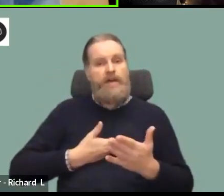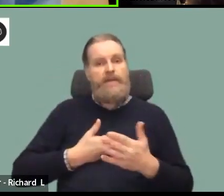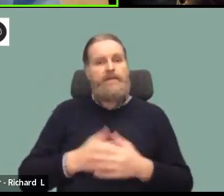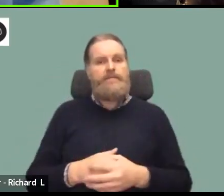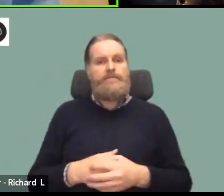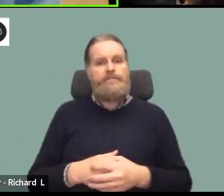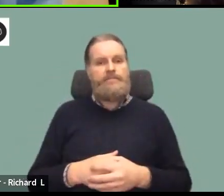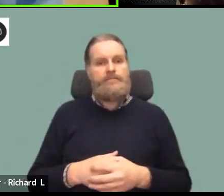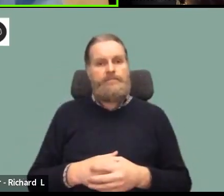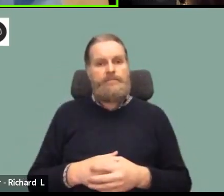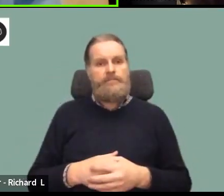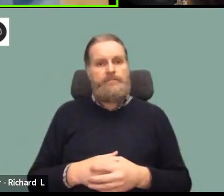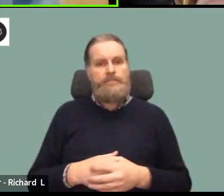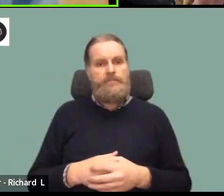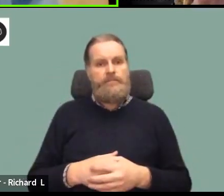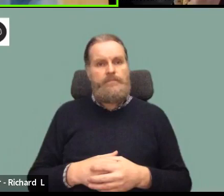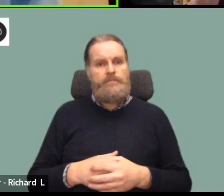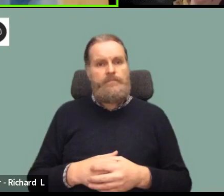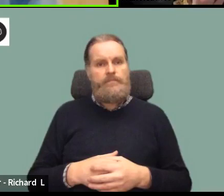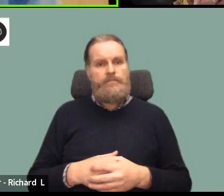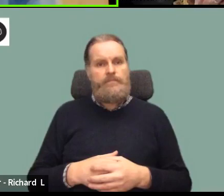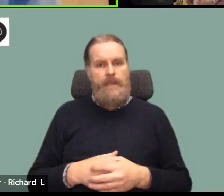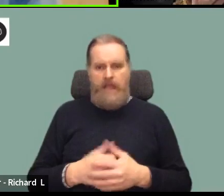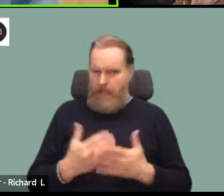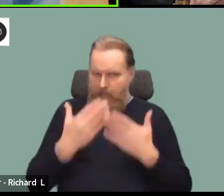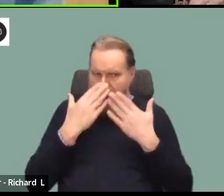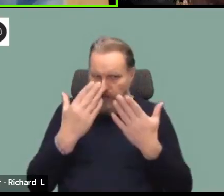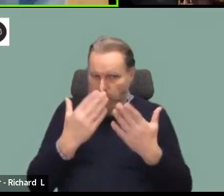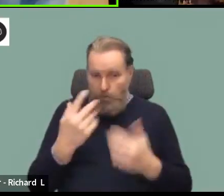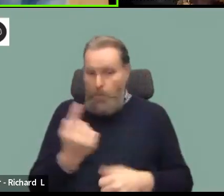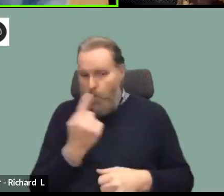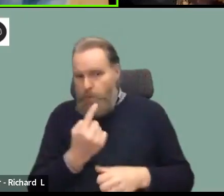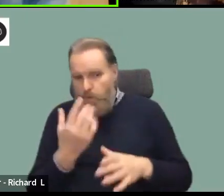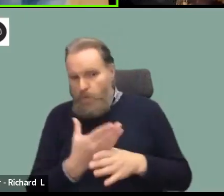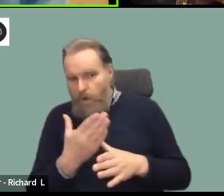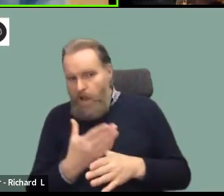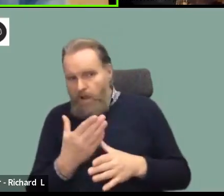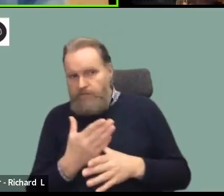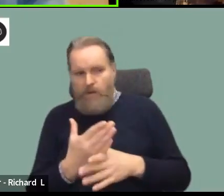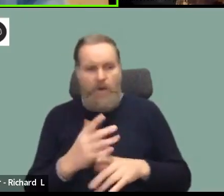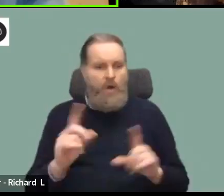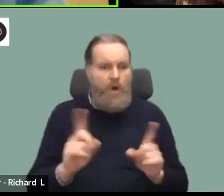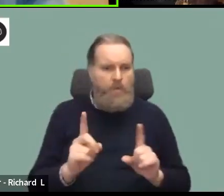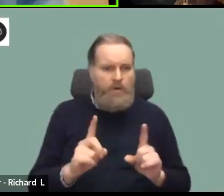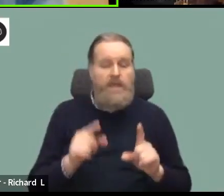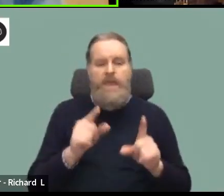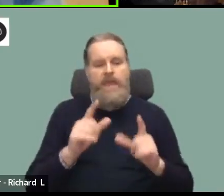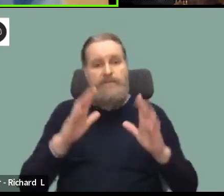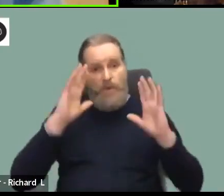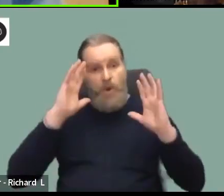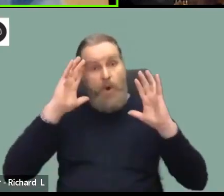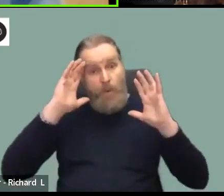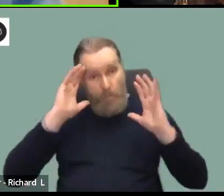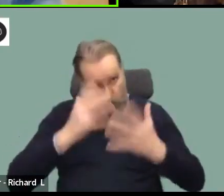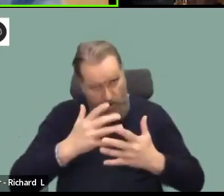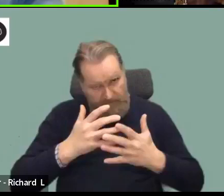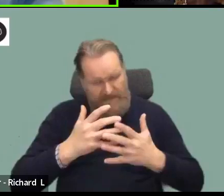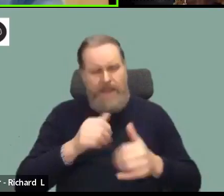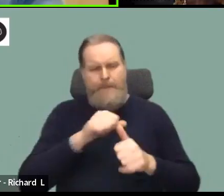have the right to go on strike if there is a law for about that. if he really has a concern.